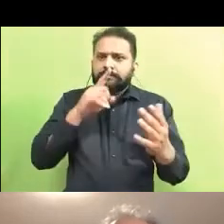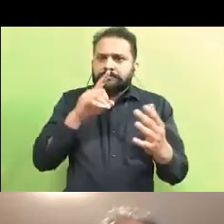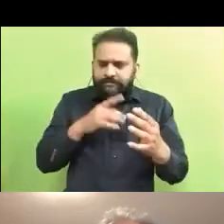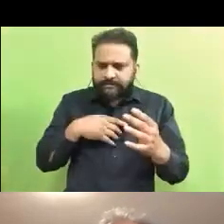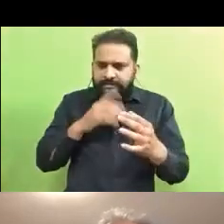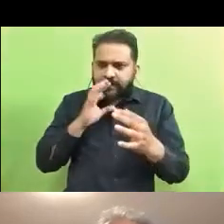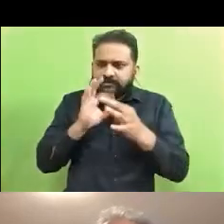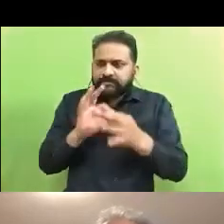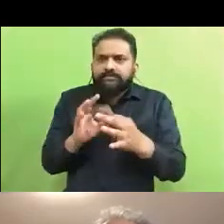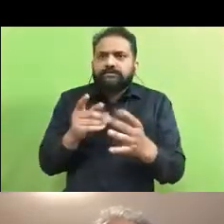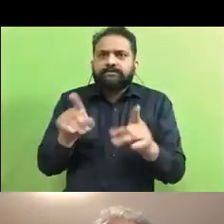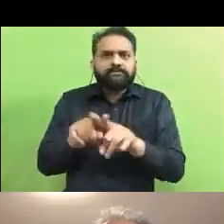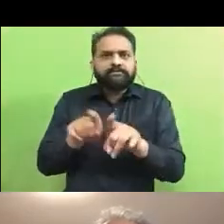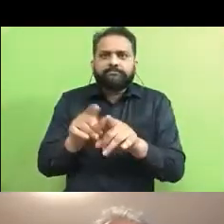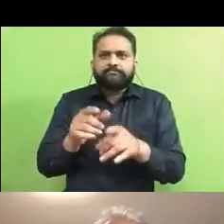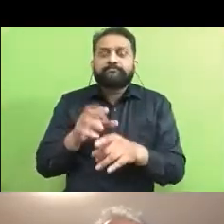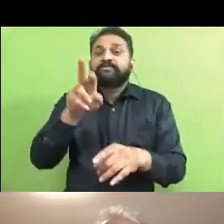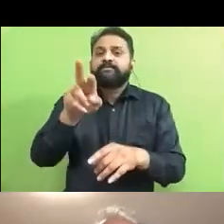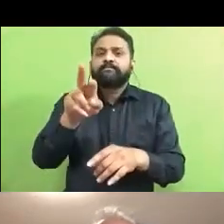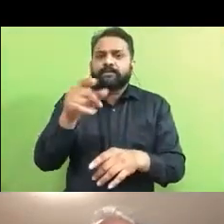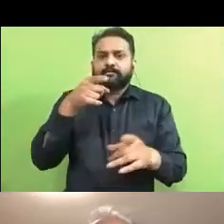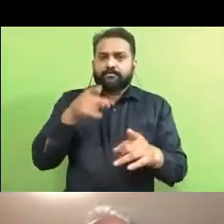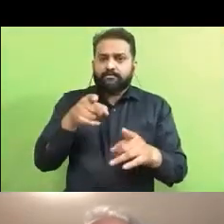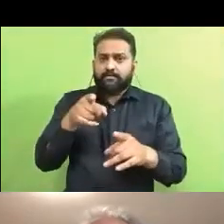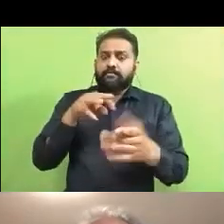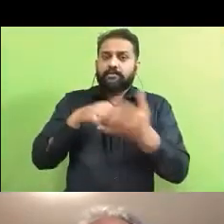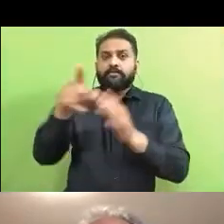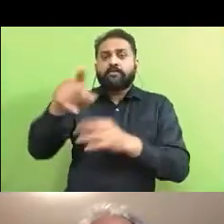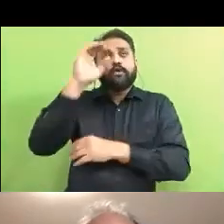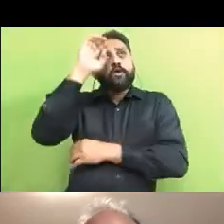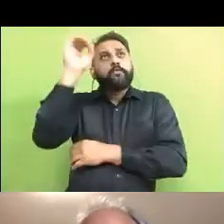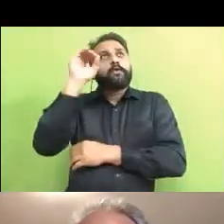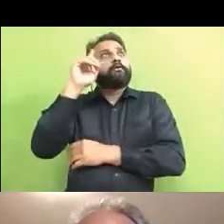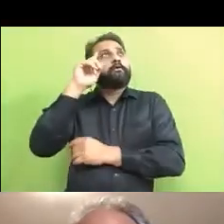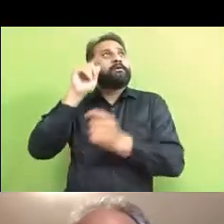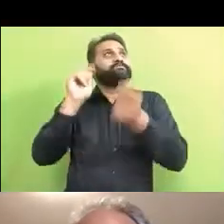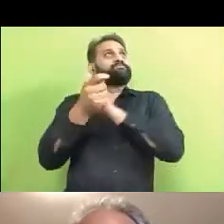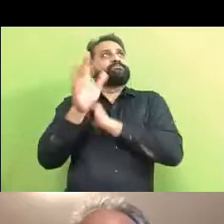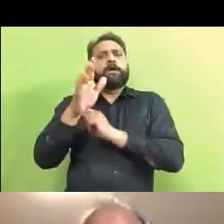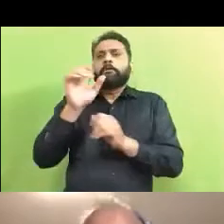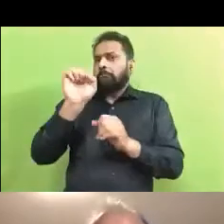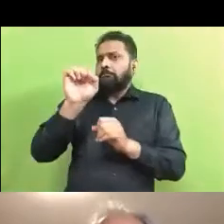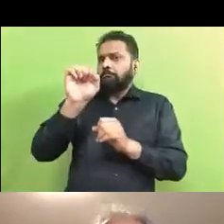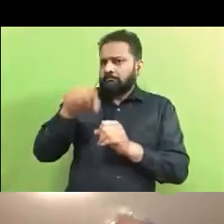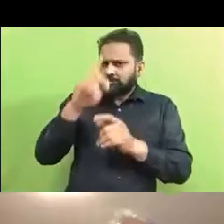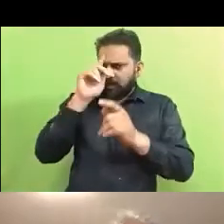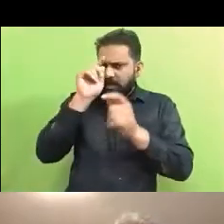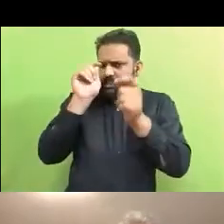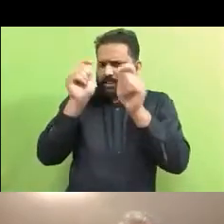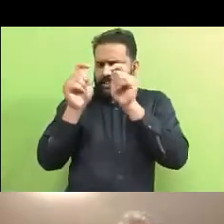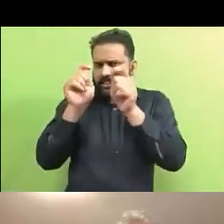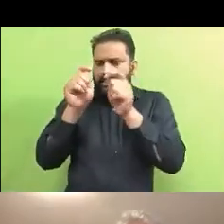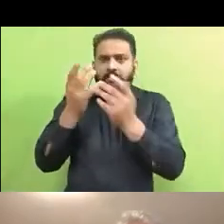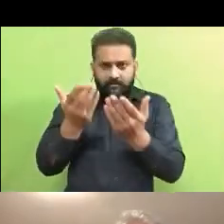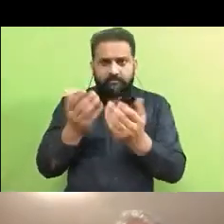that doesn't mean that your opinion will not change it might change so let it be like that